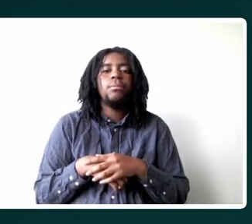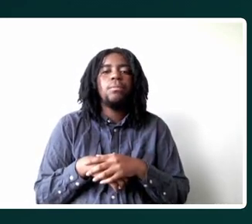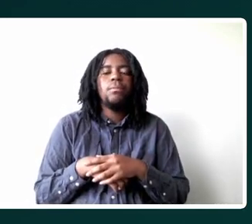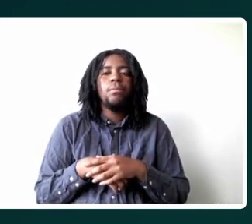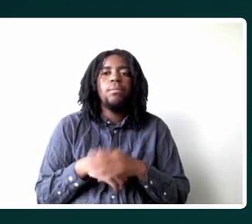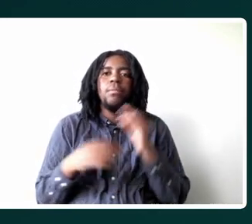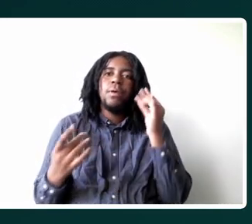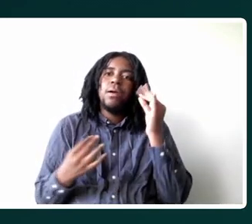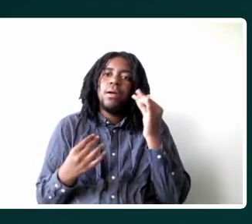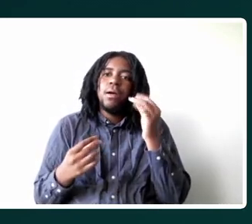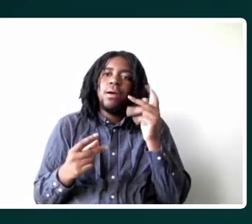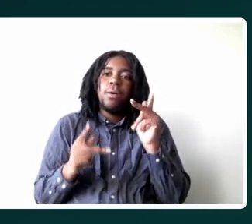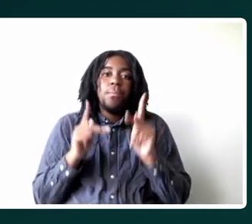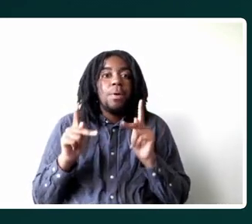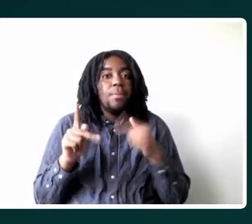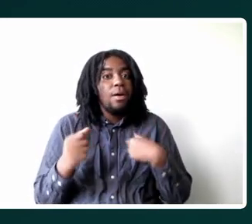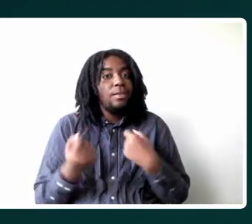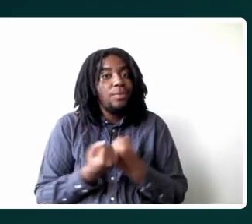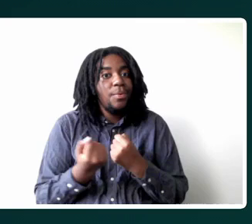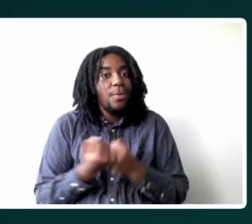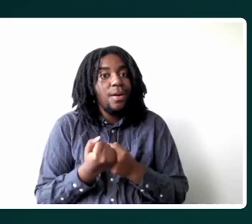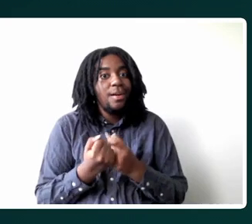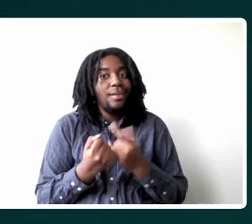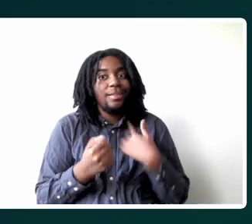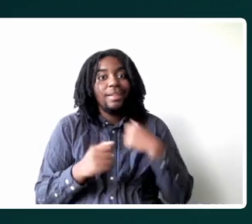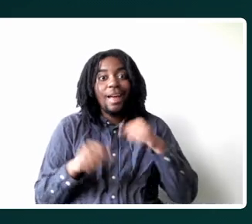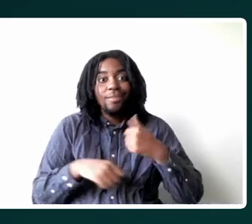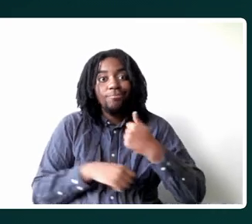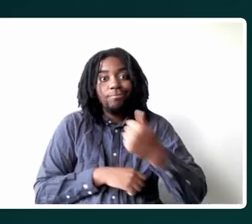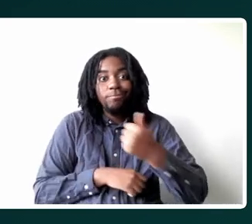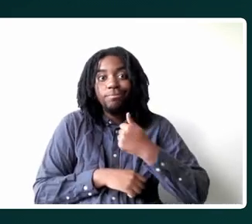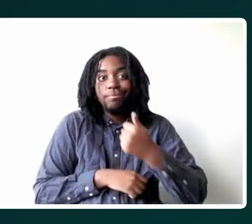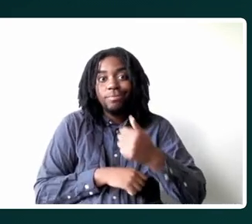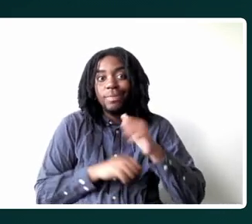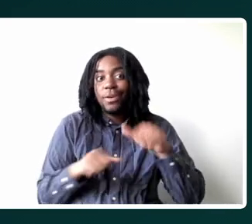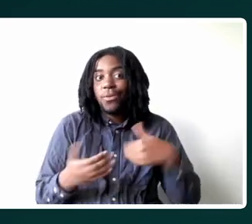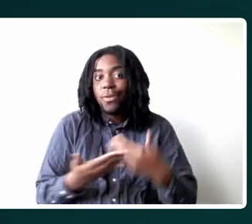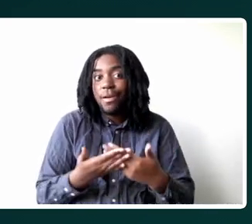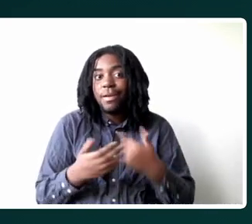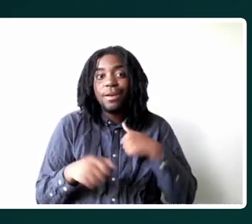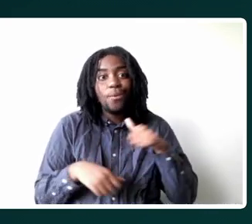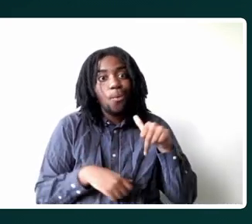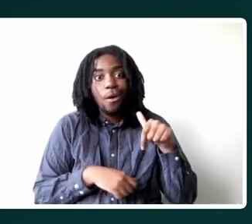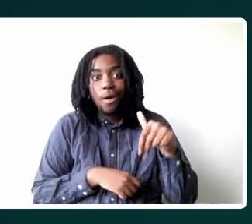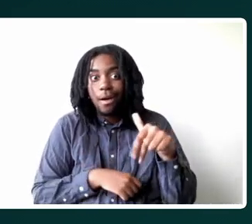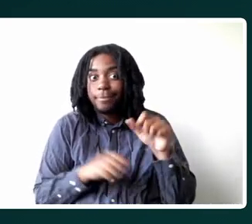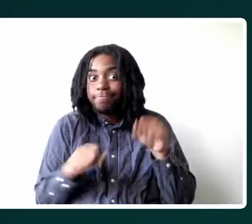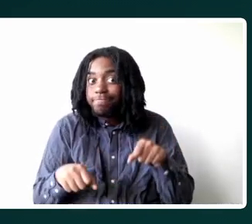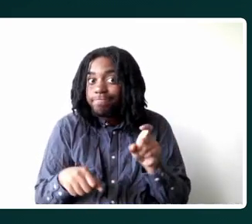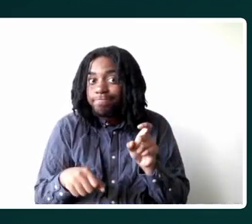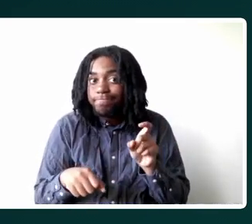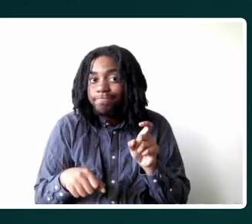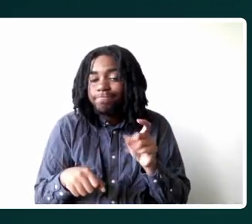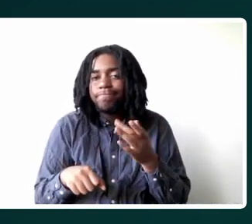serving in these workshops have transportation? Is it a walkable distance? If not, you might consider